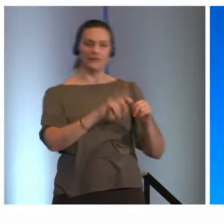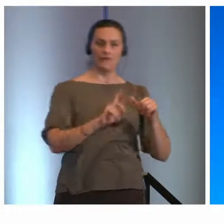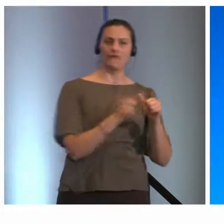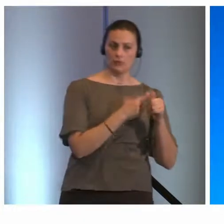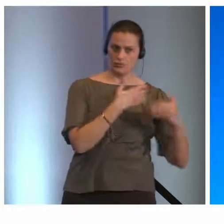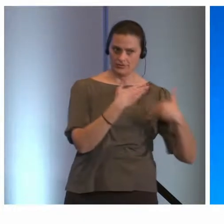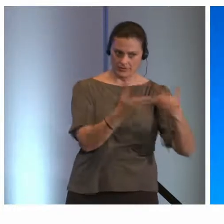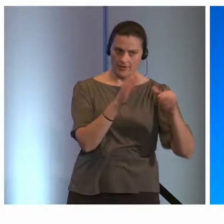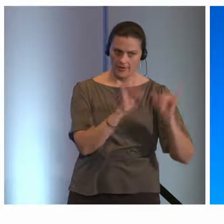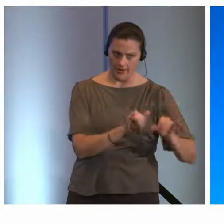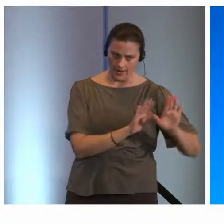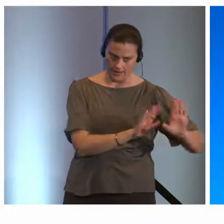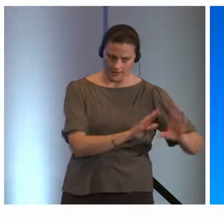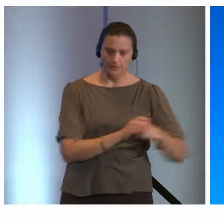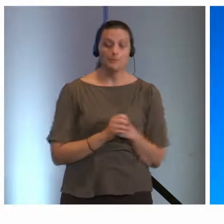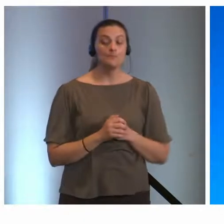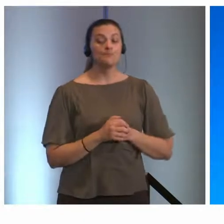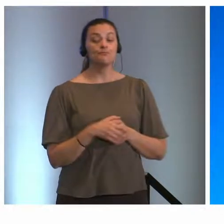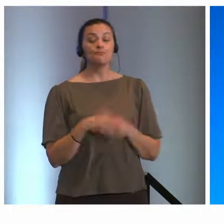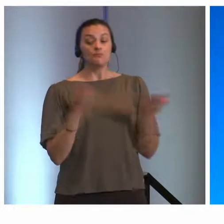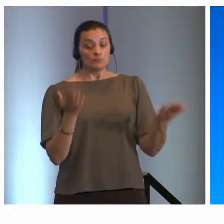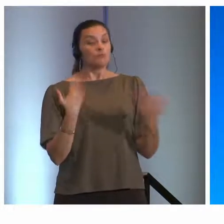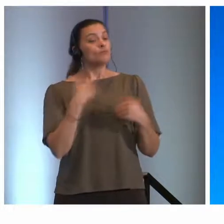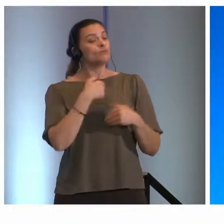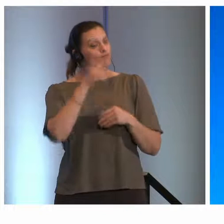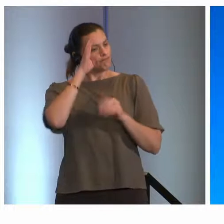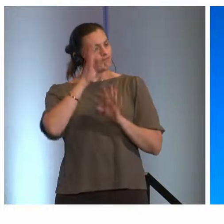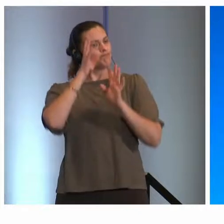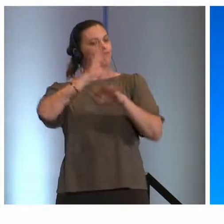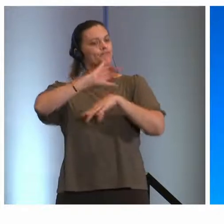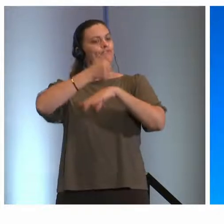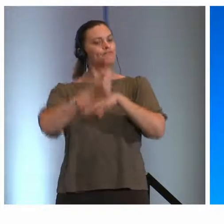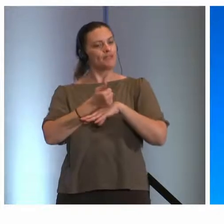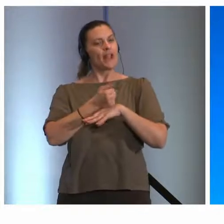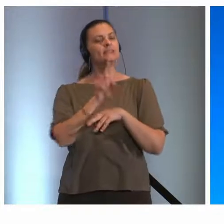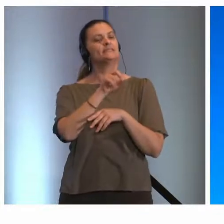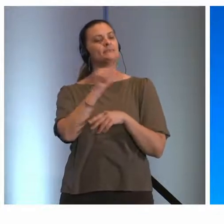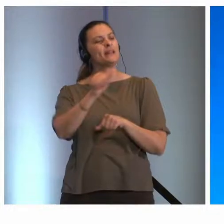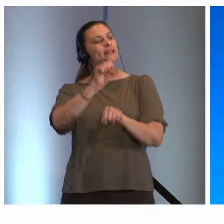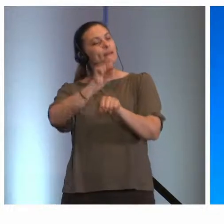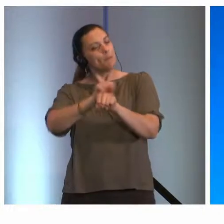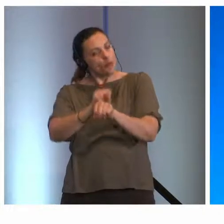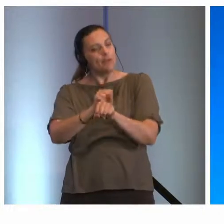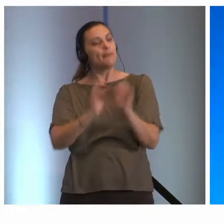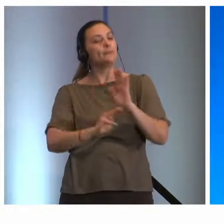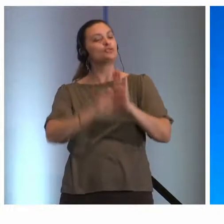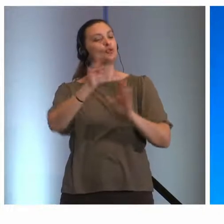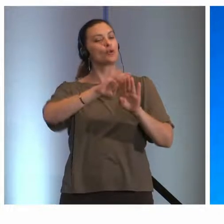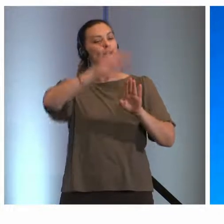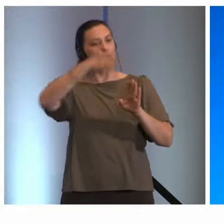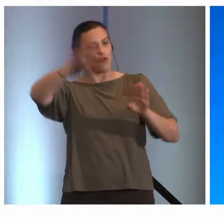companies, would like to be considered for recognition by Diversity, Inc. , and NOD has come up with a disability